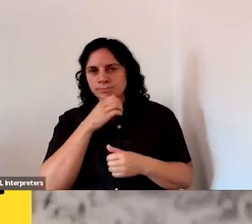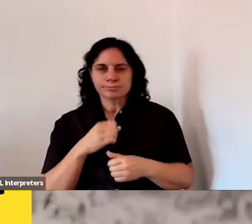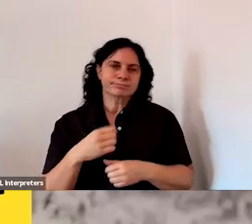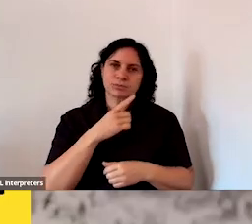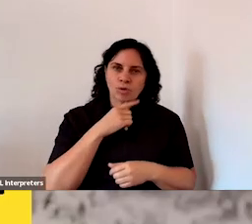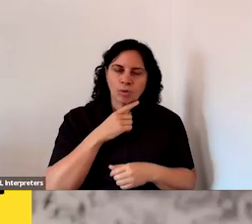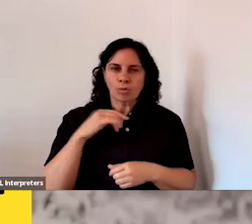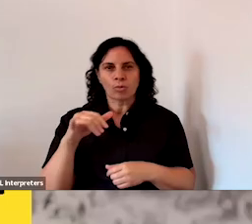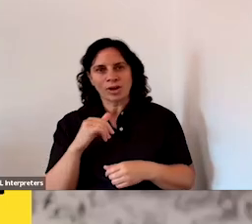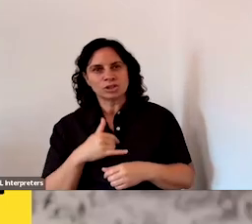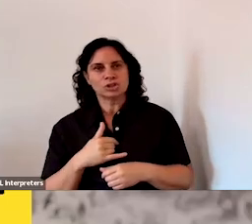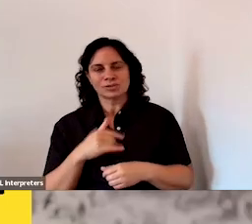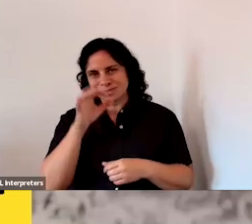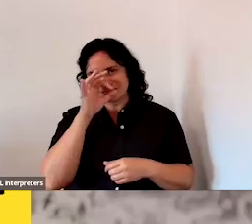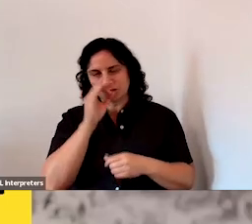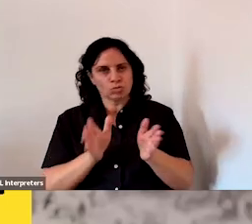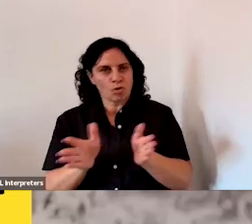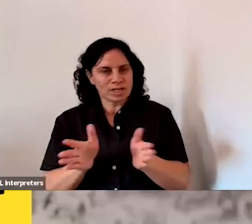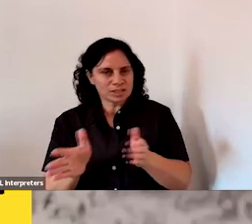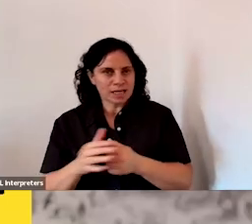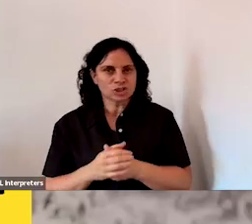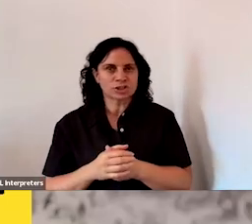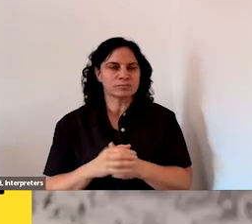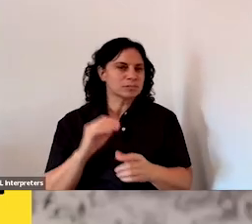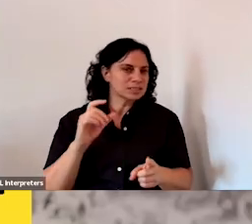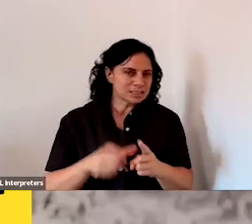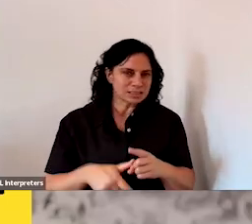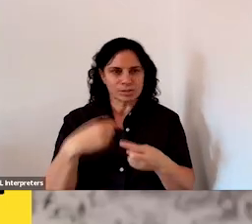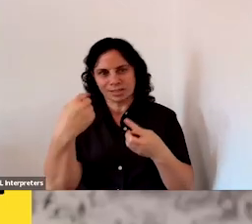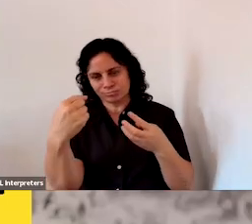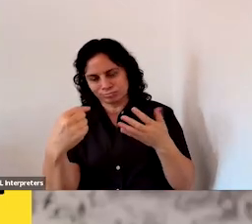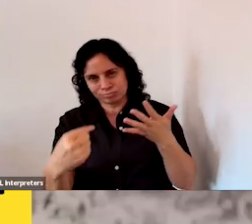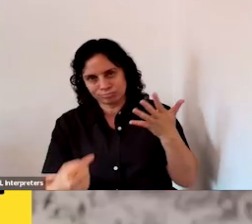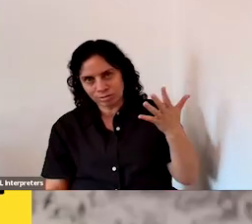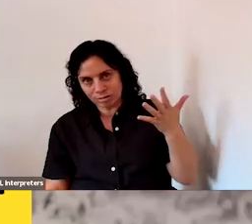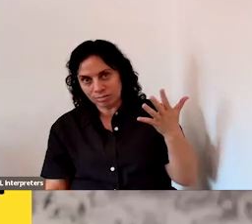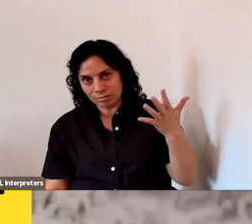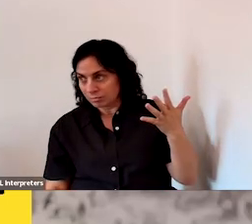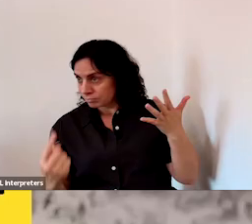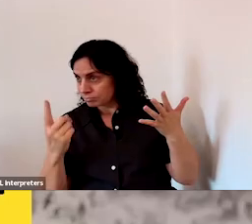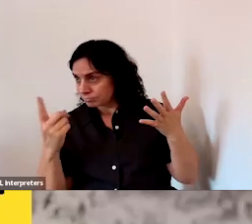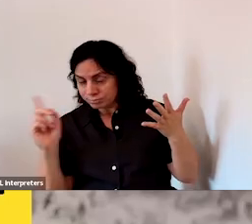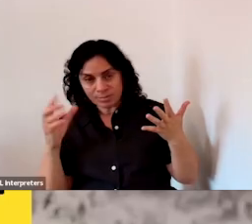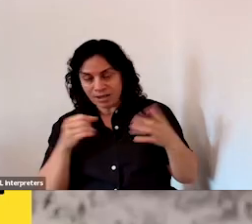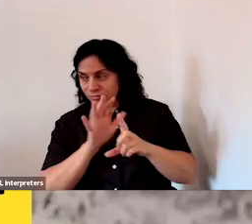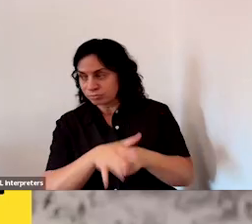religious beliefs and disability, among other experiences of discrimination.